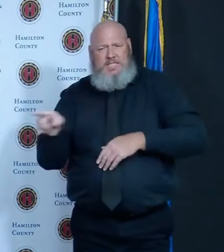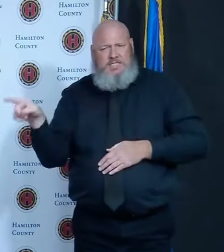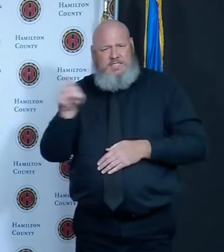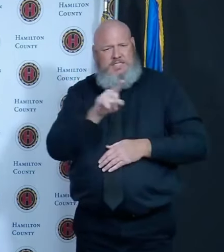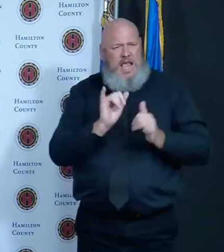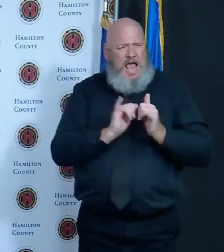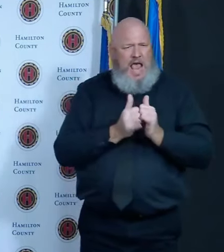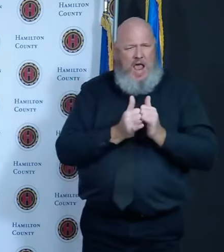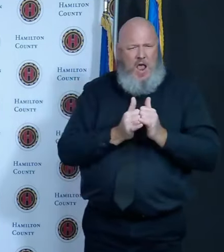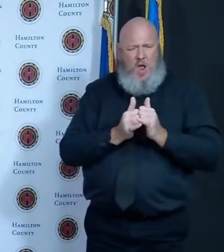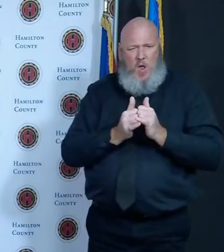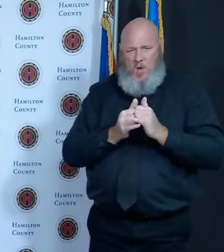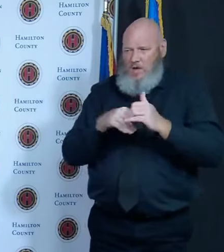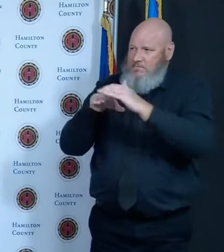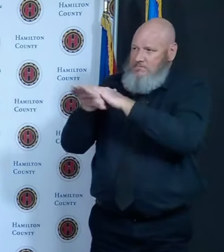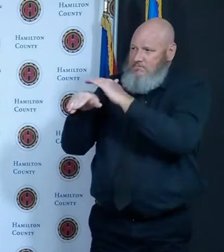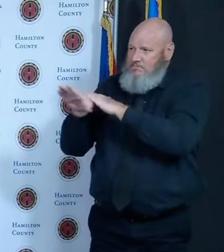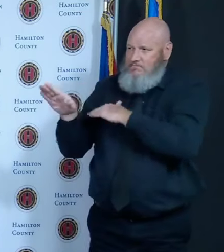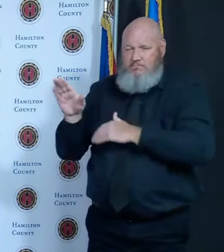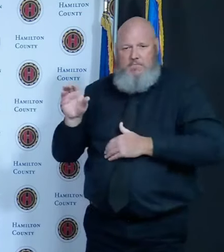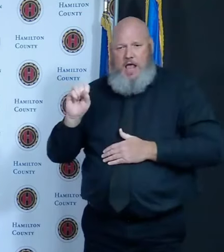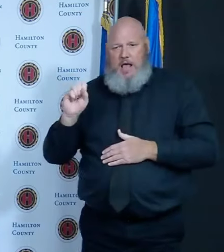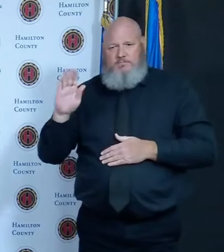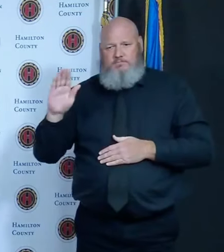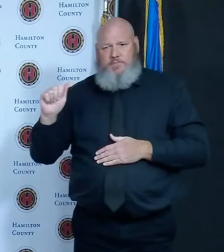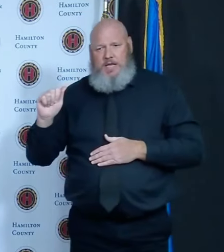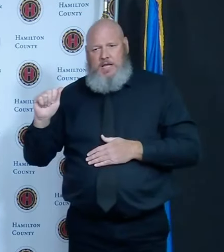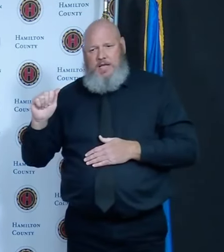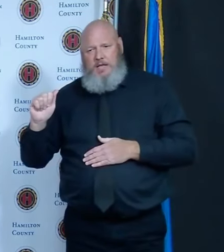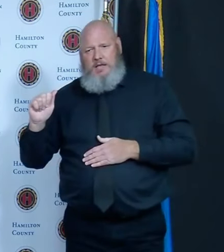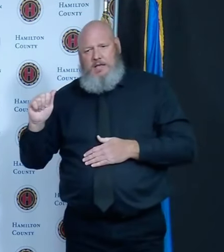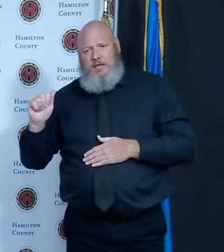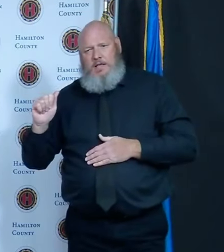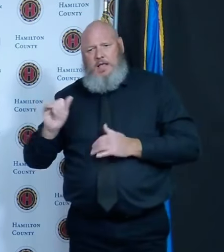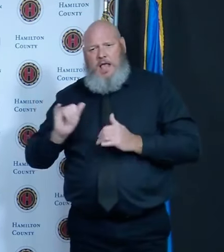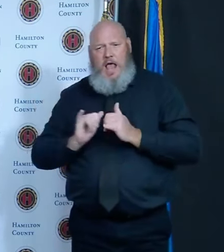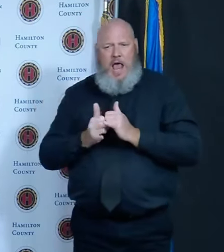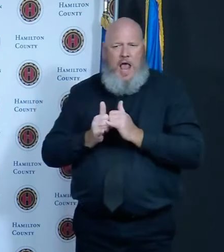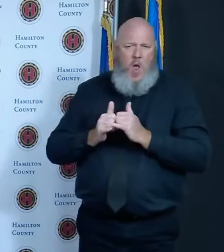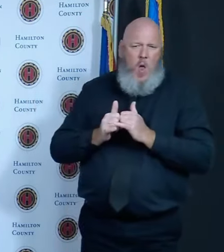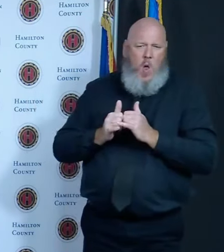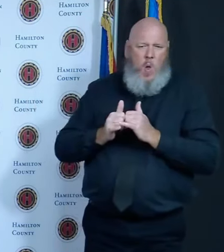do other other financial and resource options so their are playbooks posted right